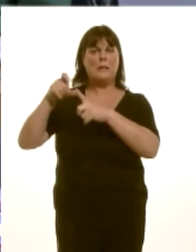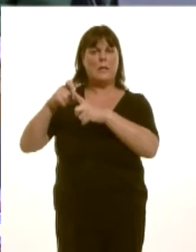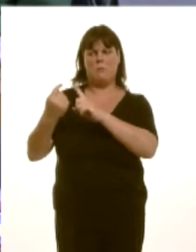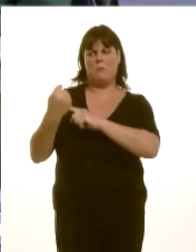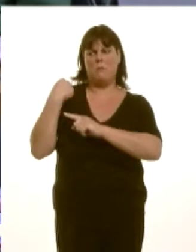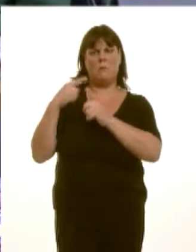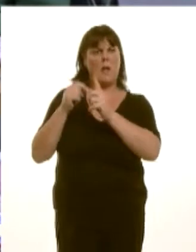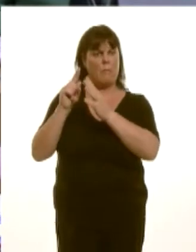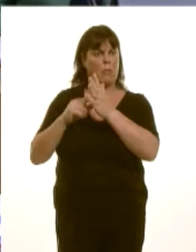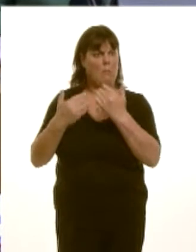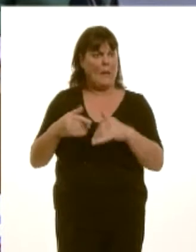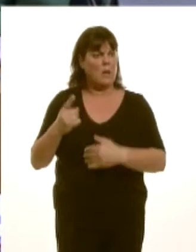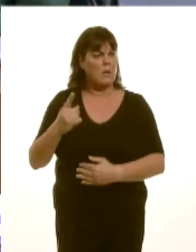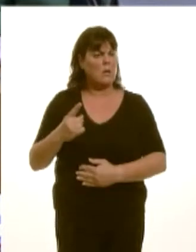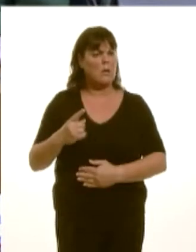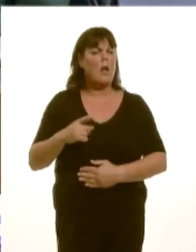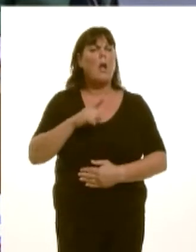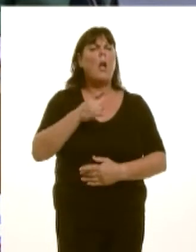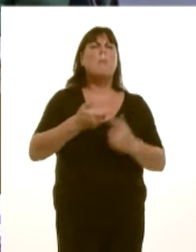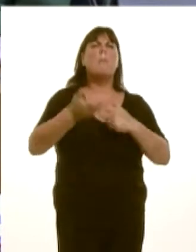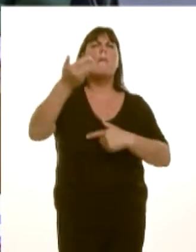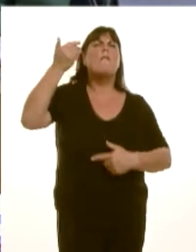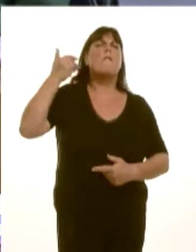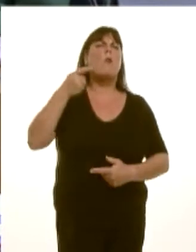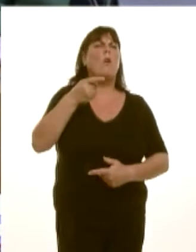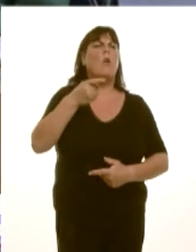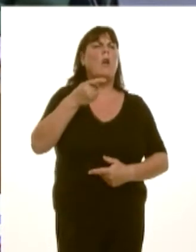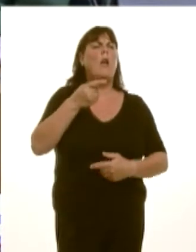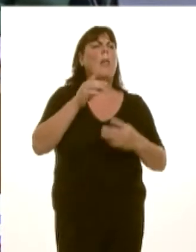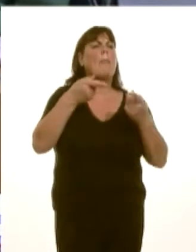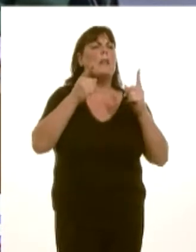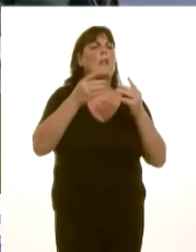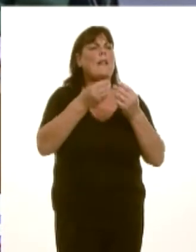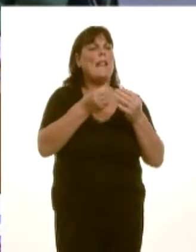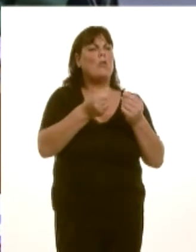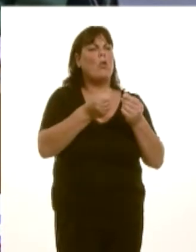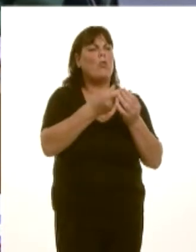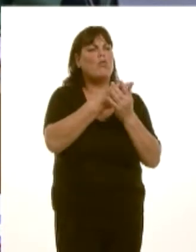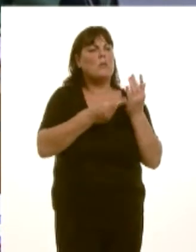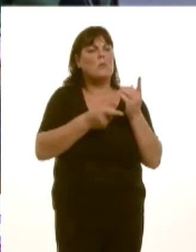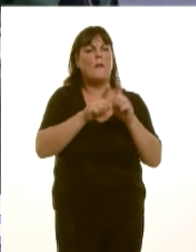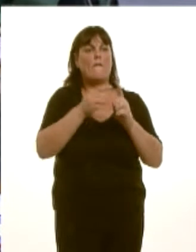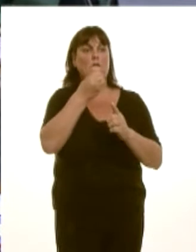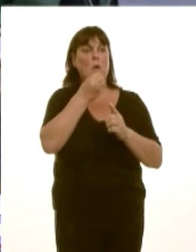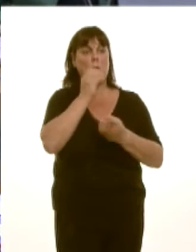and the former for Minister for Natural Resources and Food had been part of the OECD forum in May.